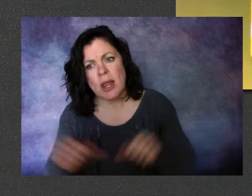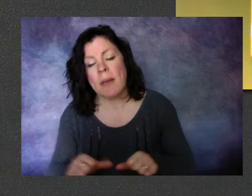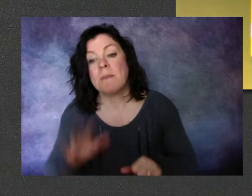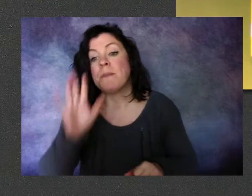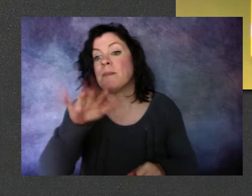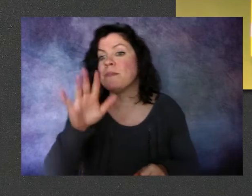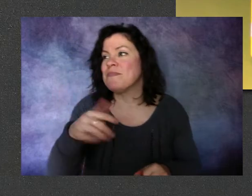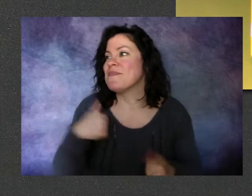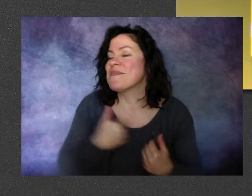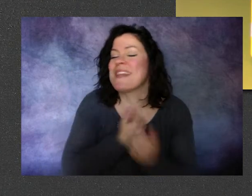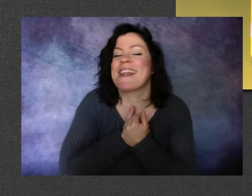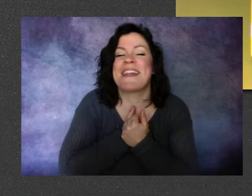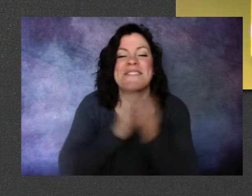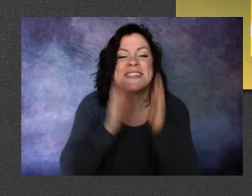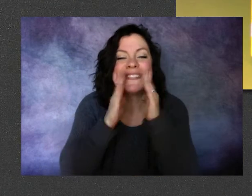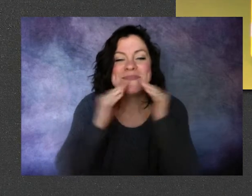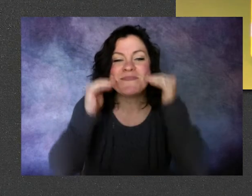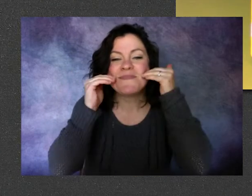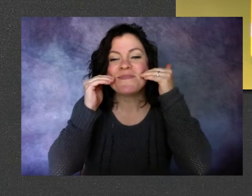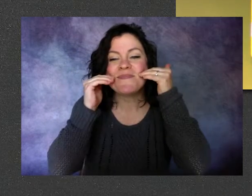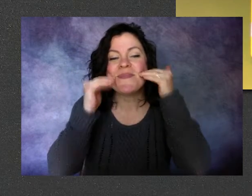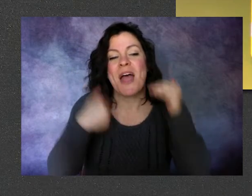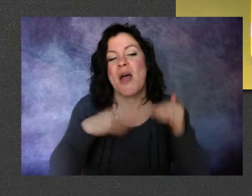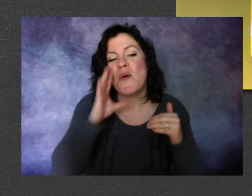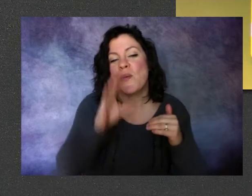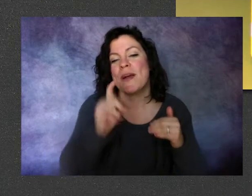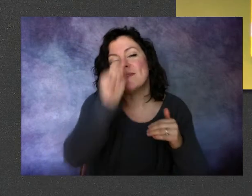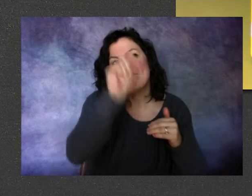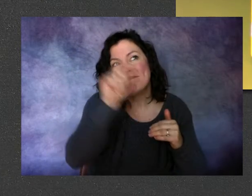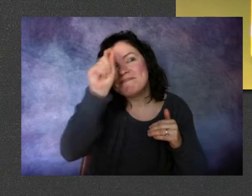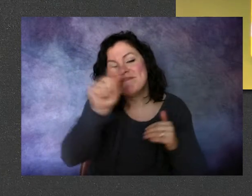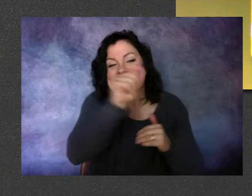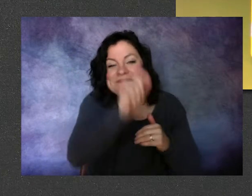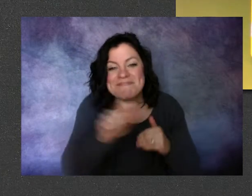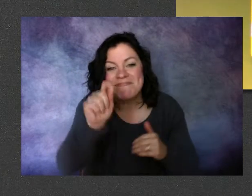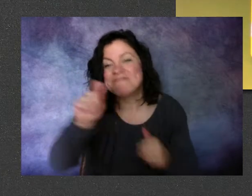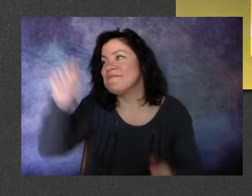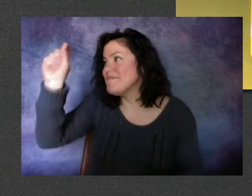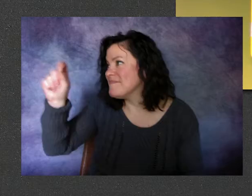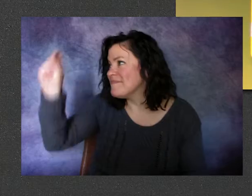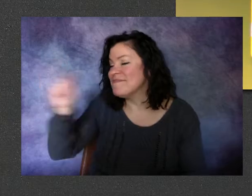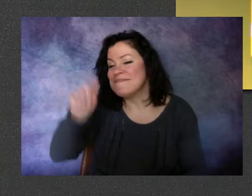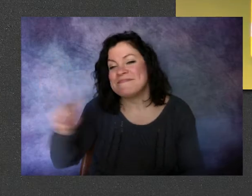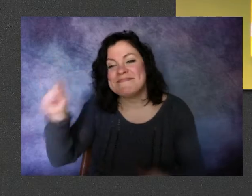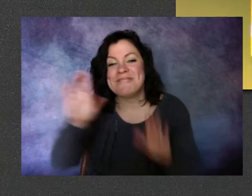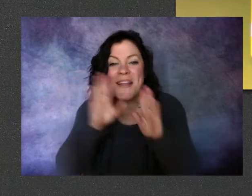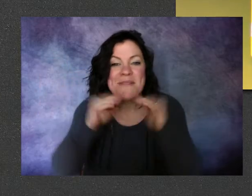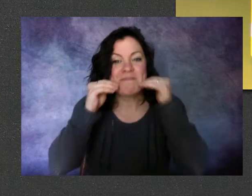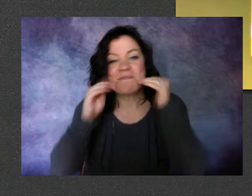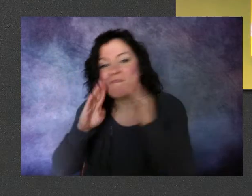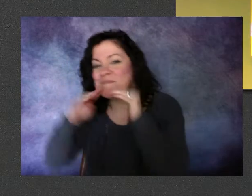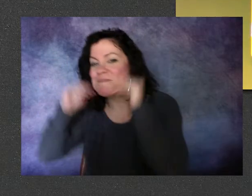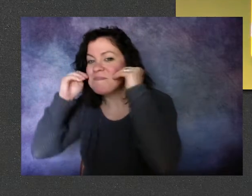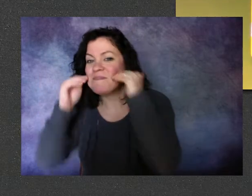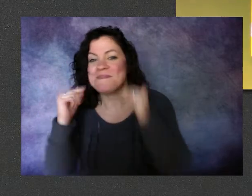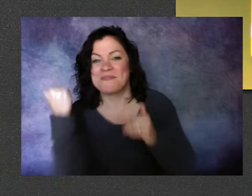You know what else I love? Smiley faces! I'm gonna add some smiley faces. Check out my hat so far.